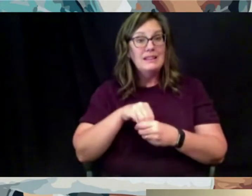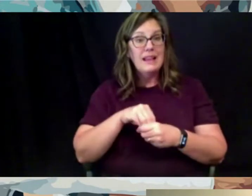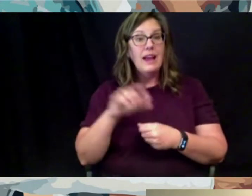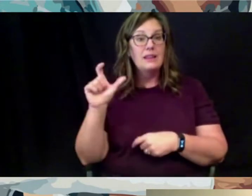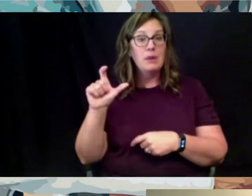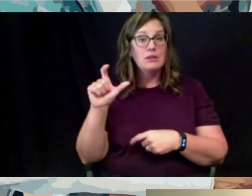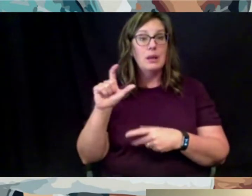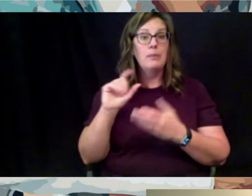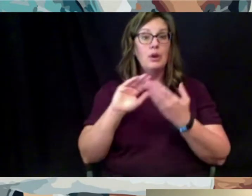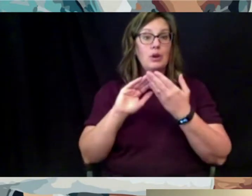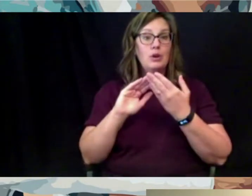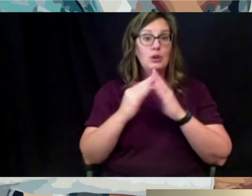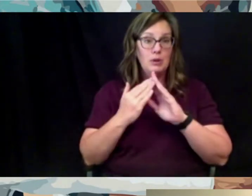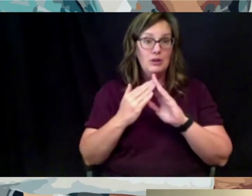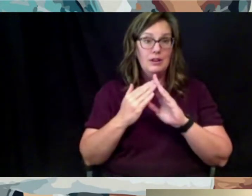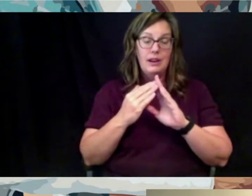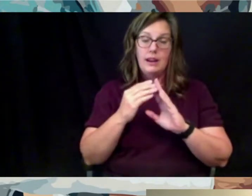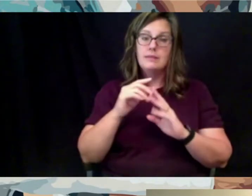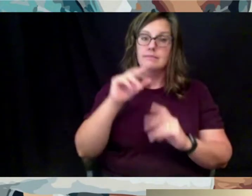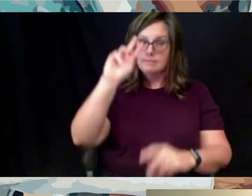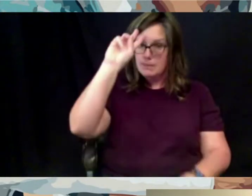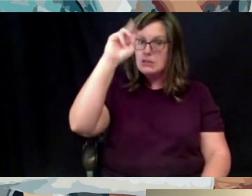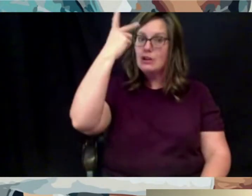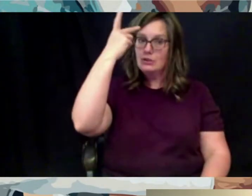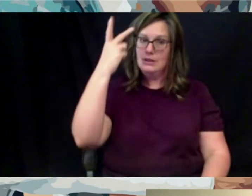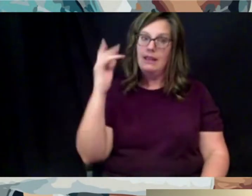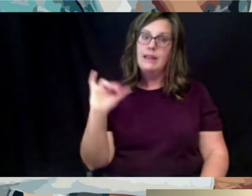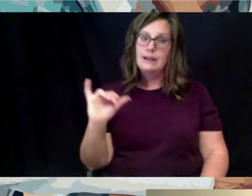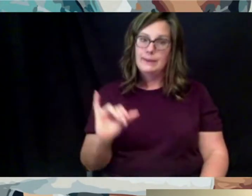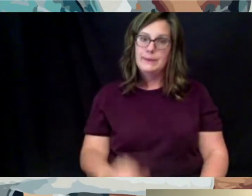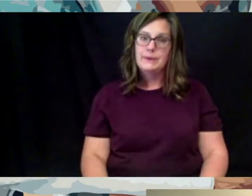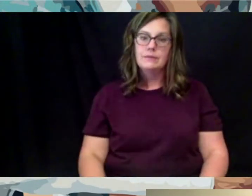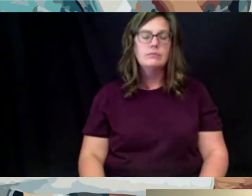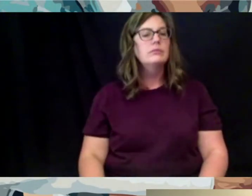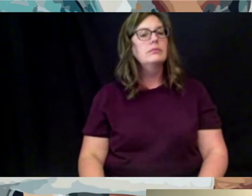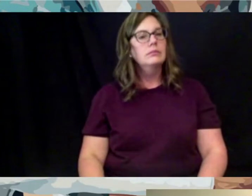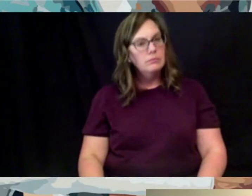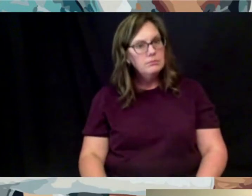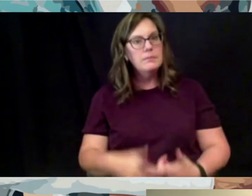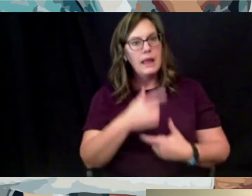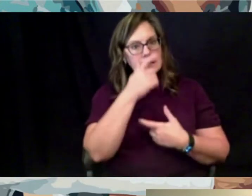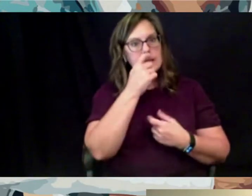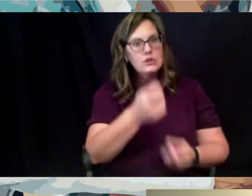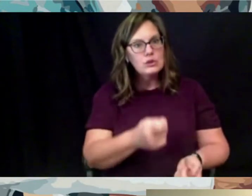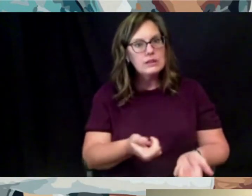misunderstanding yeah that's really interesting uh you kind of answered my next question